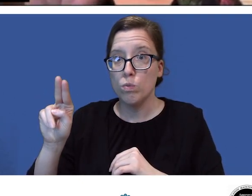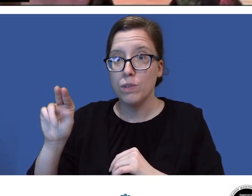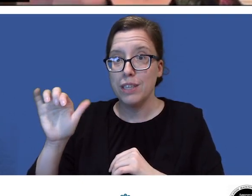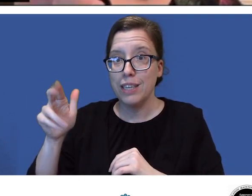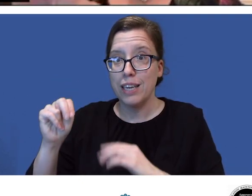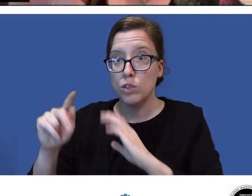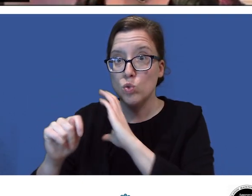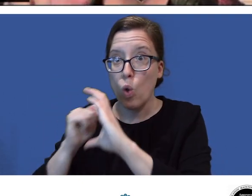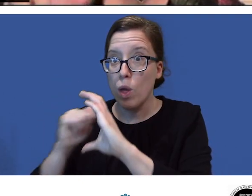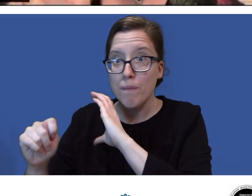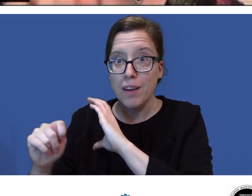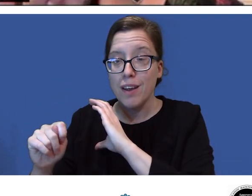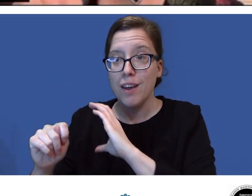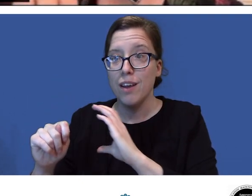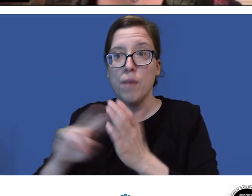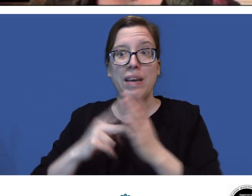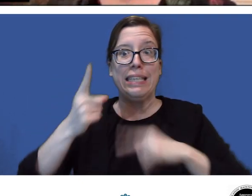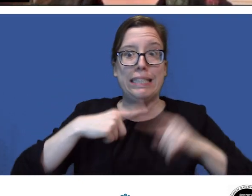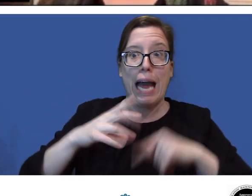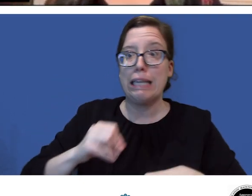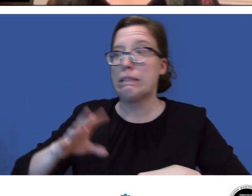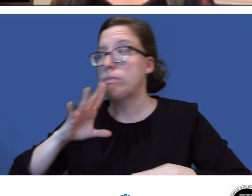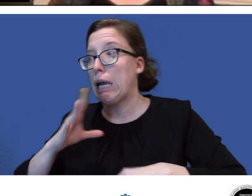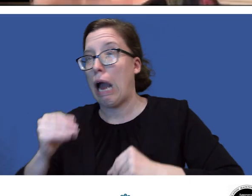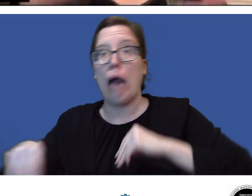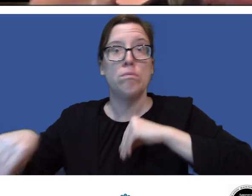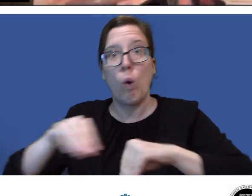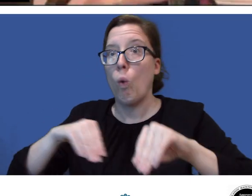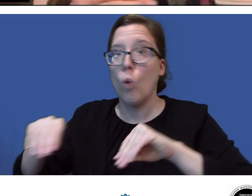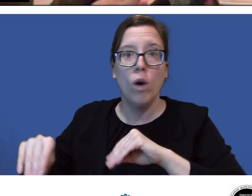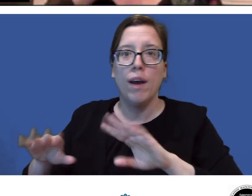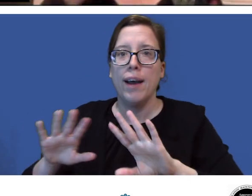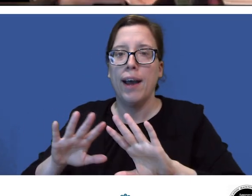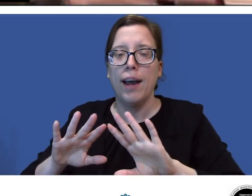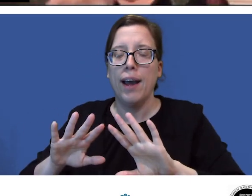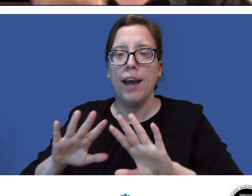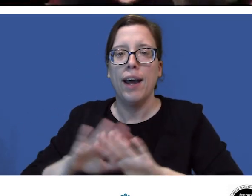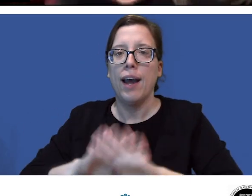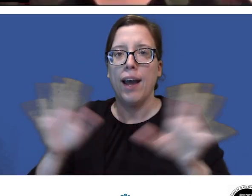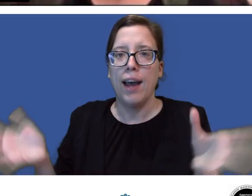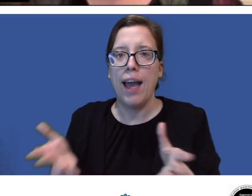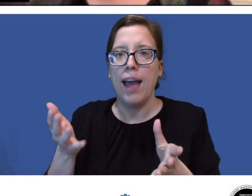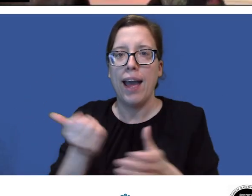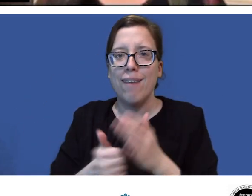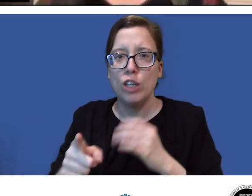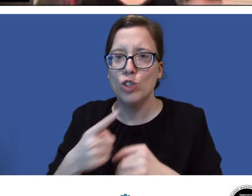you ever heard TC or Total Communication, which means sign and speak and move around,